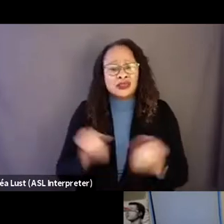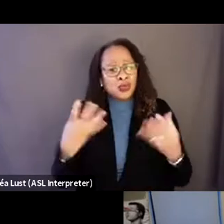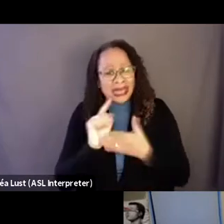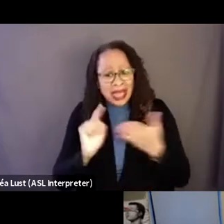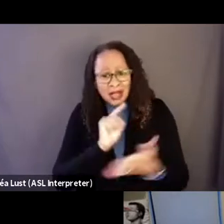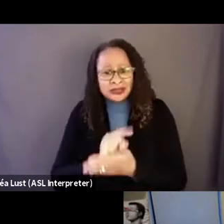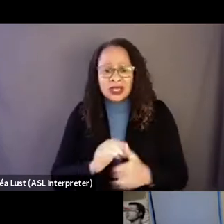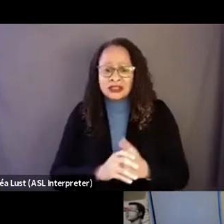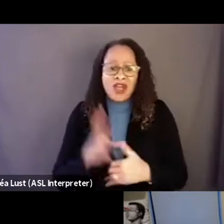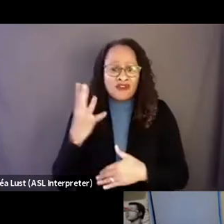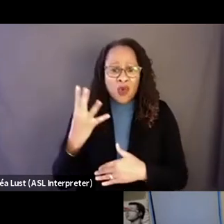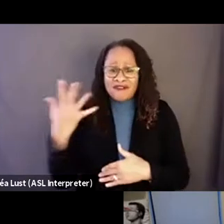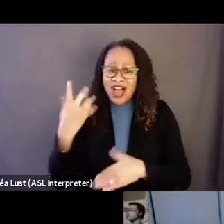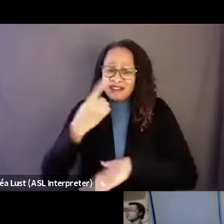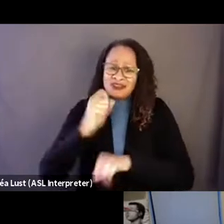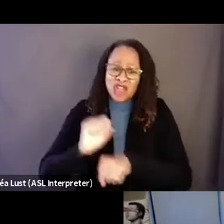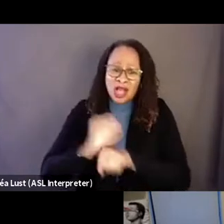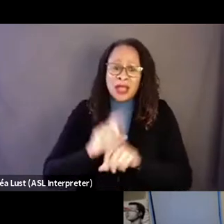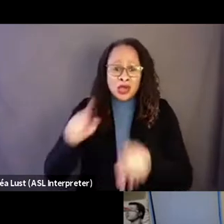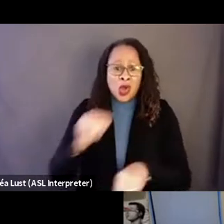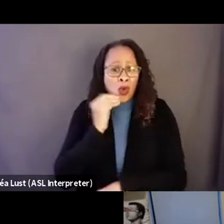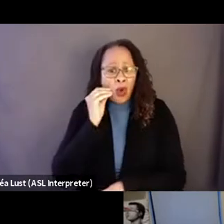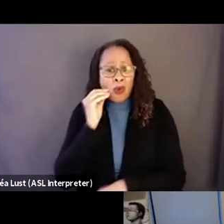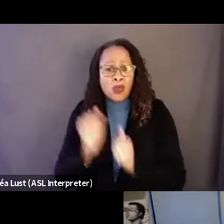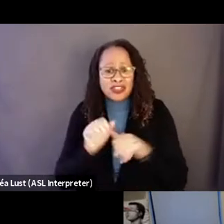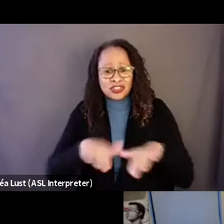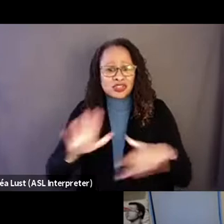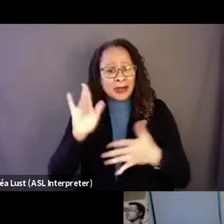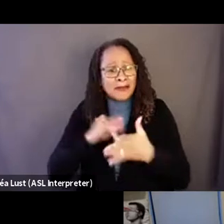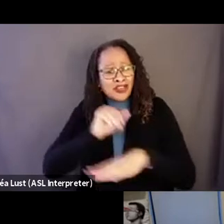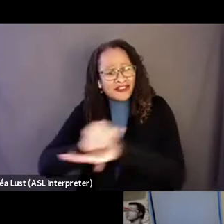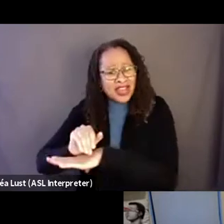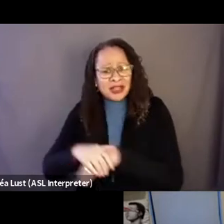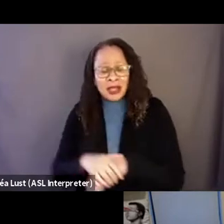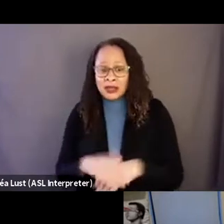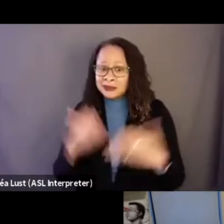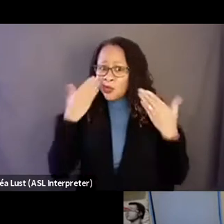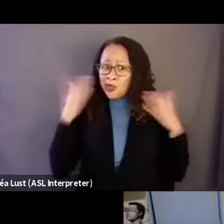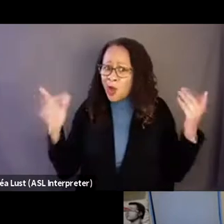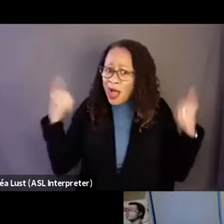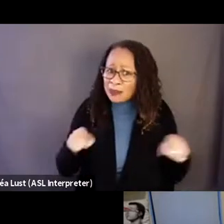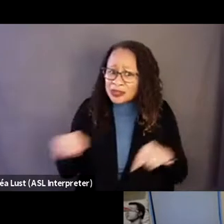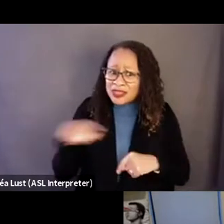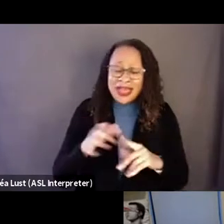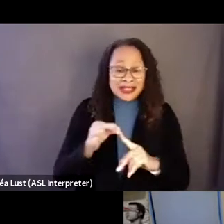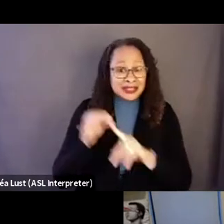four or five jobs going home with the children in the middle of the night. Who knows what will happened to them, especially the women.